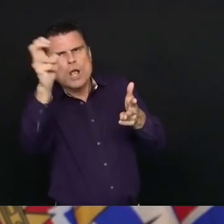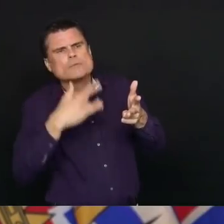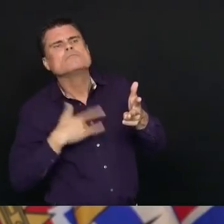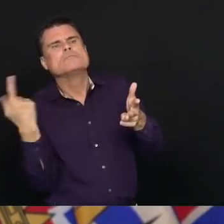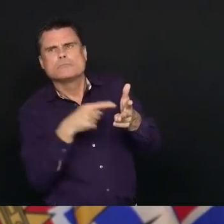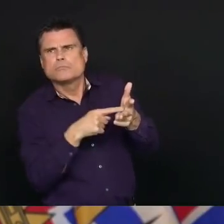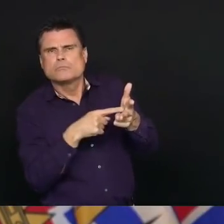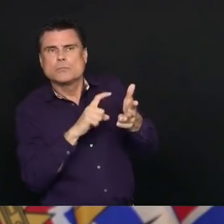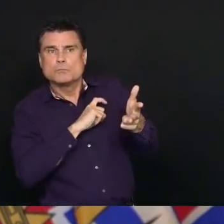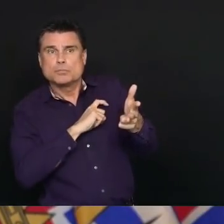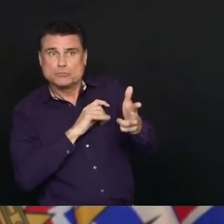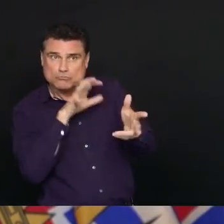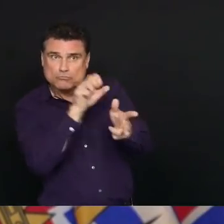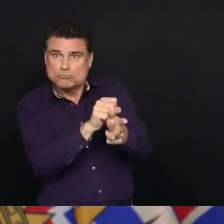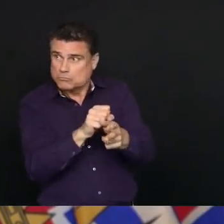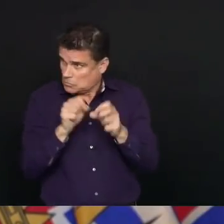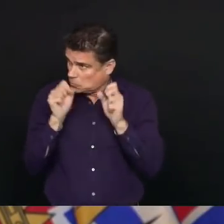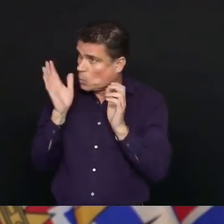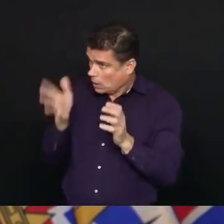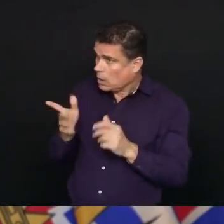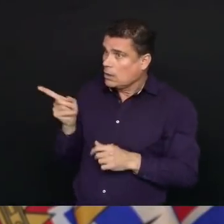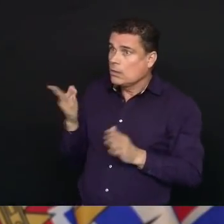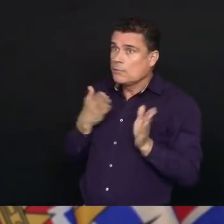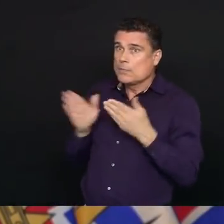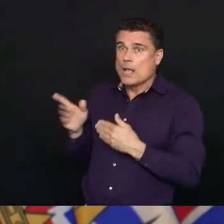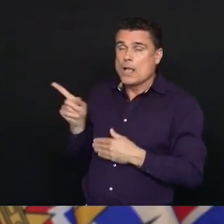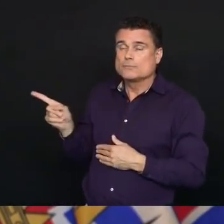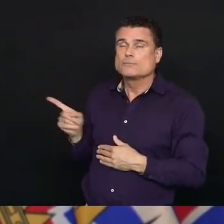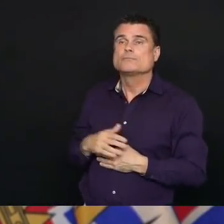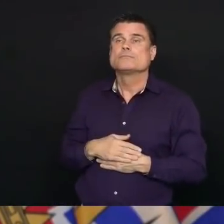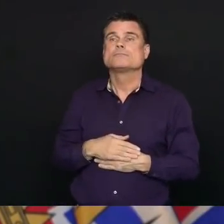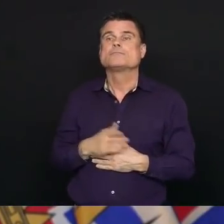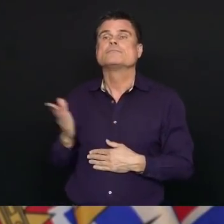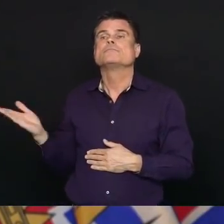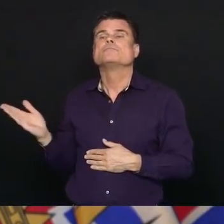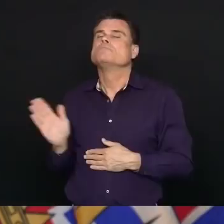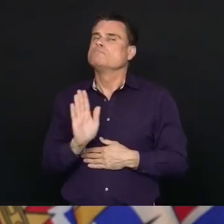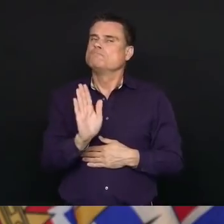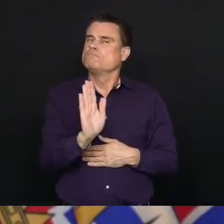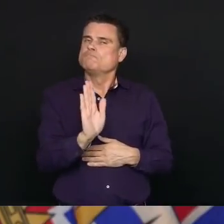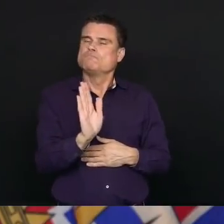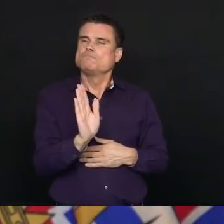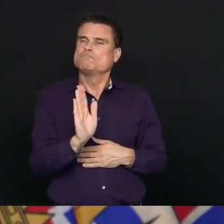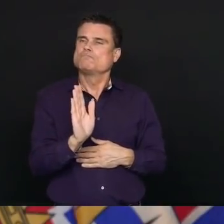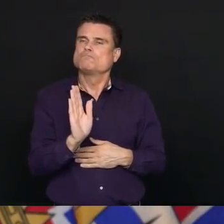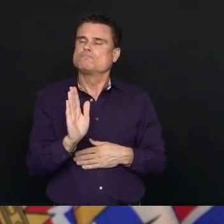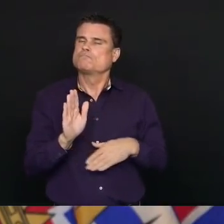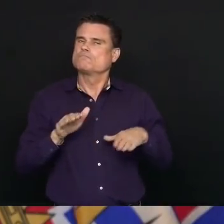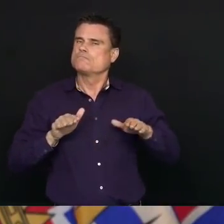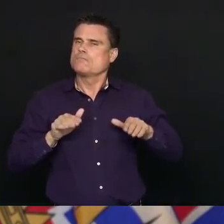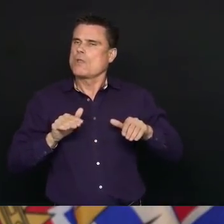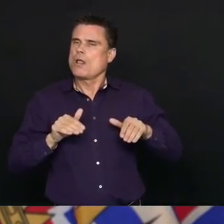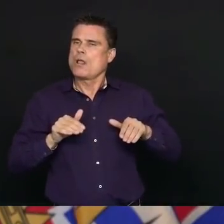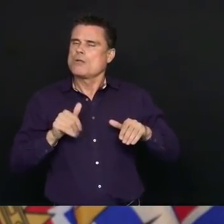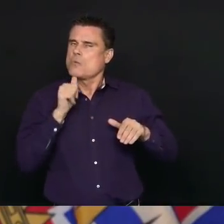No we have not taken that approach in British Columbia we do not intend to.